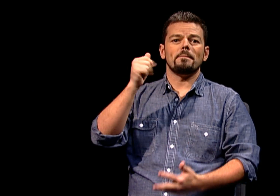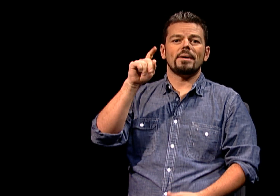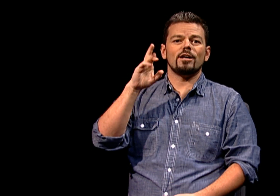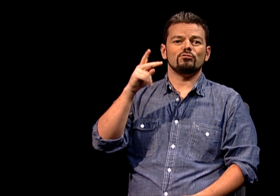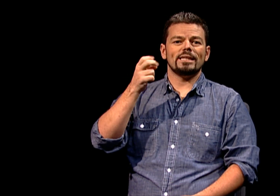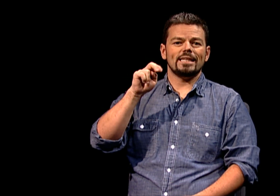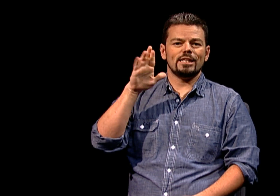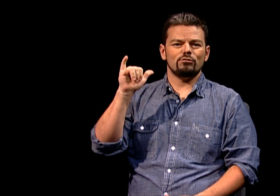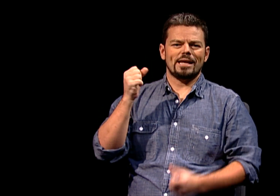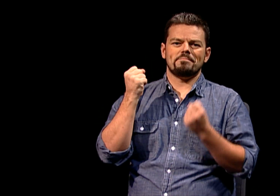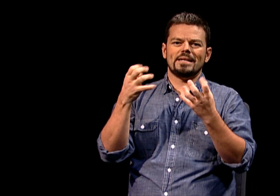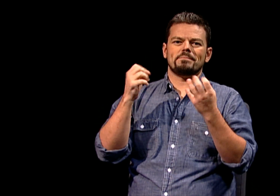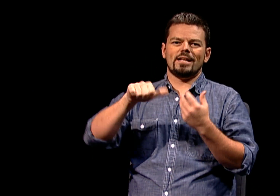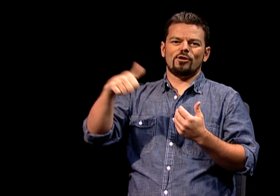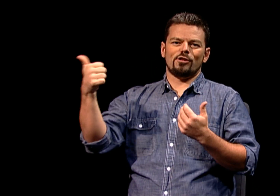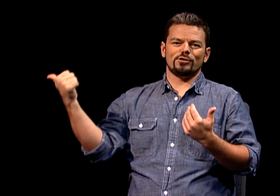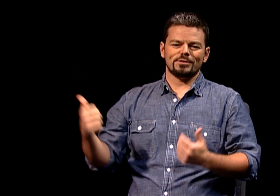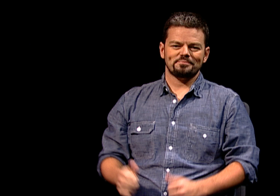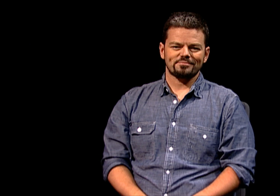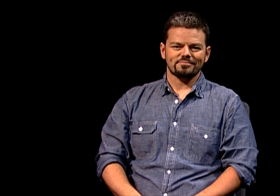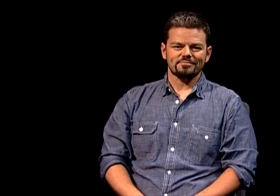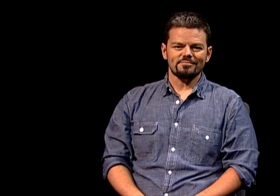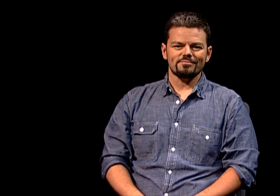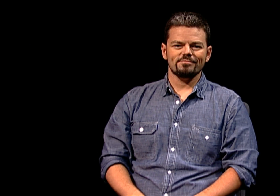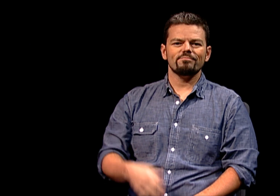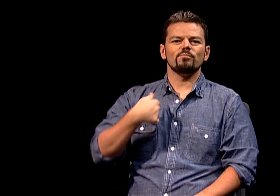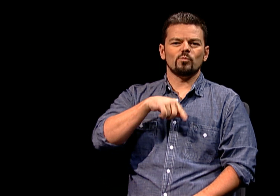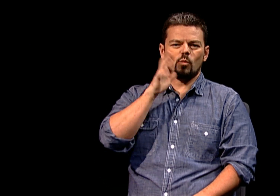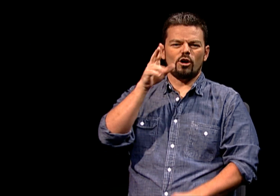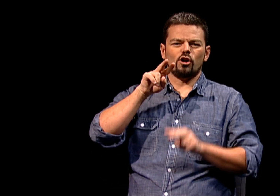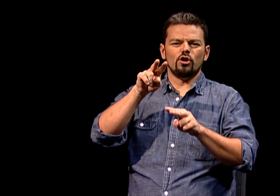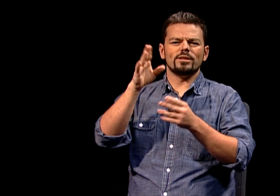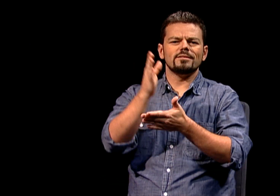GEORGE MASON, PATRICK HENRY AND MANY OTHERS.